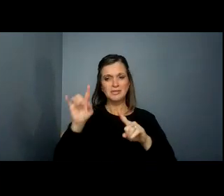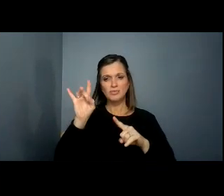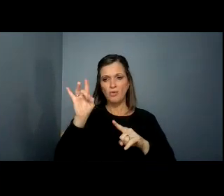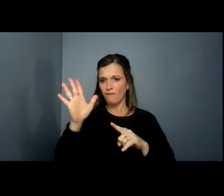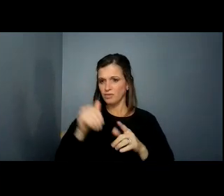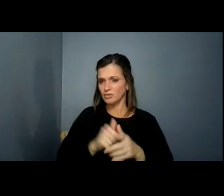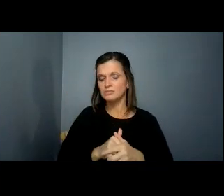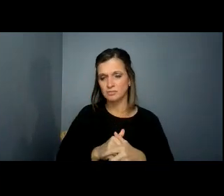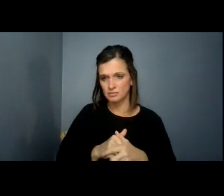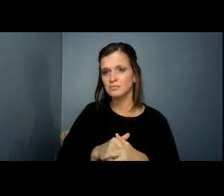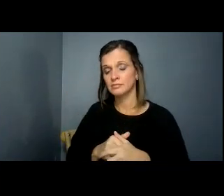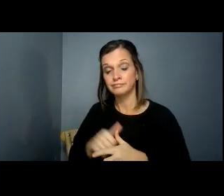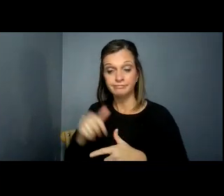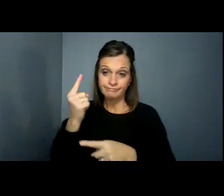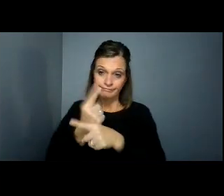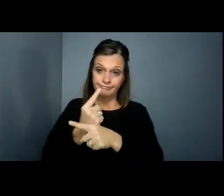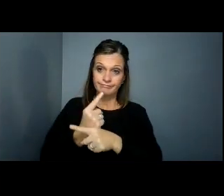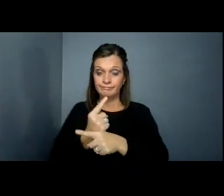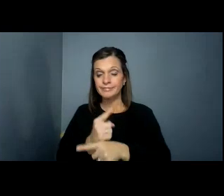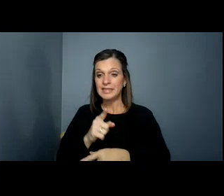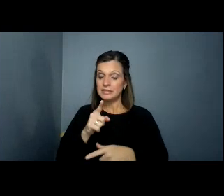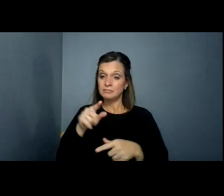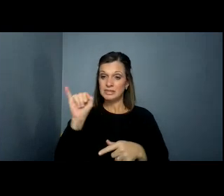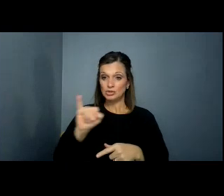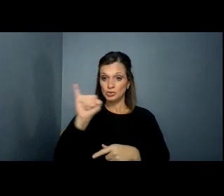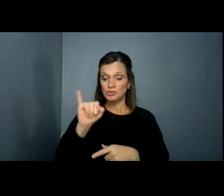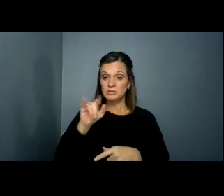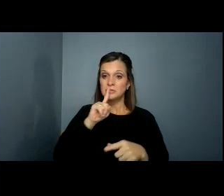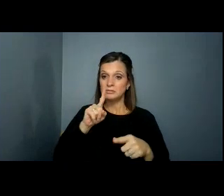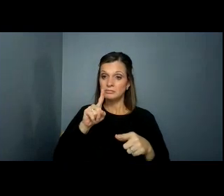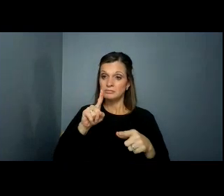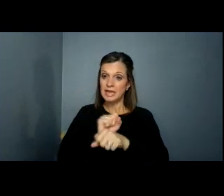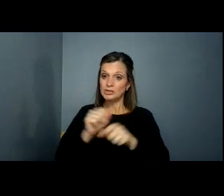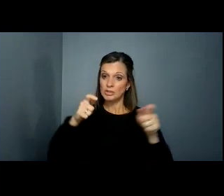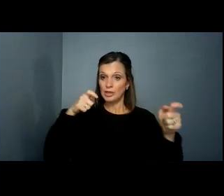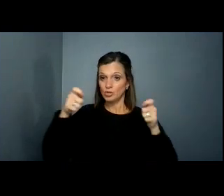And actually, you're right, it actually controls healthcare.